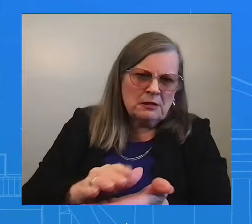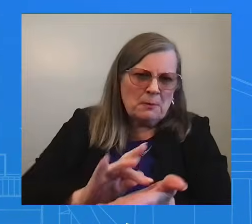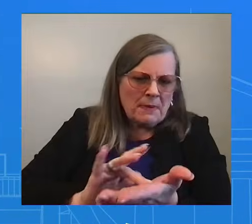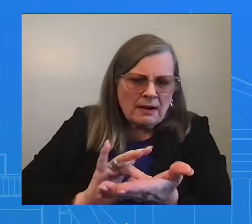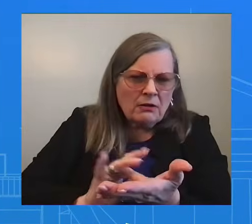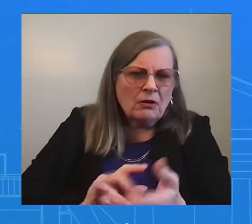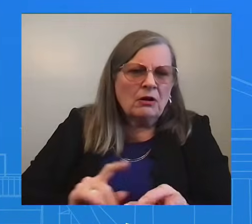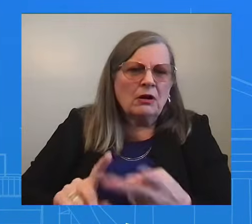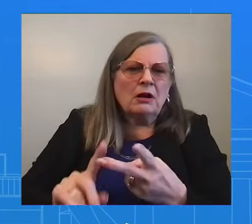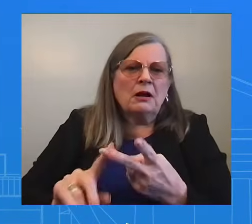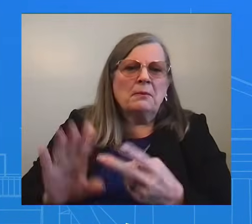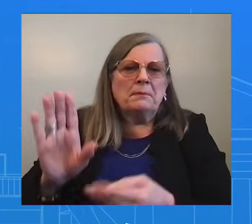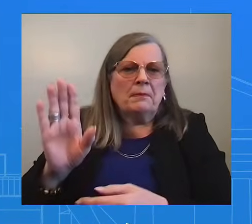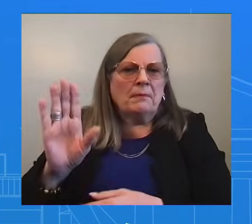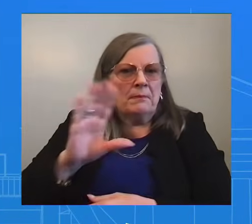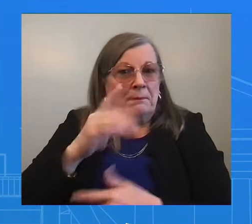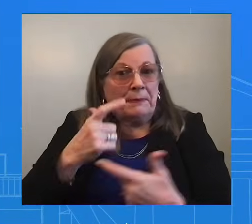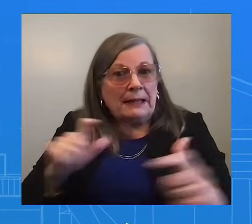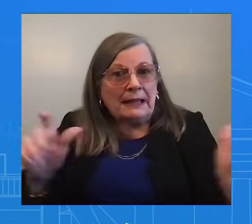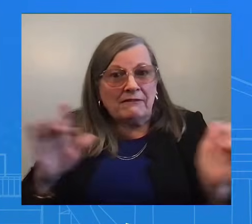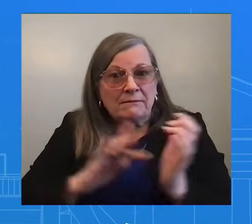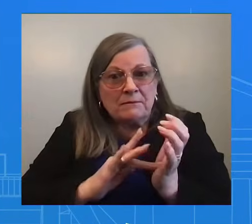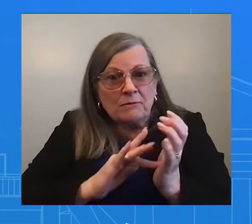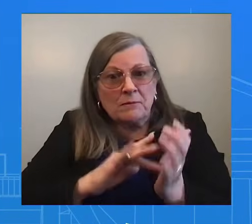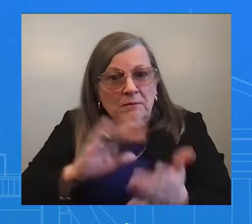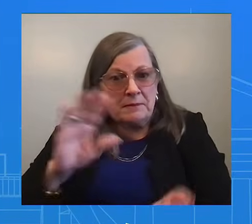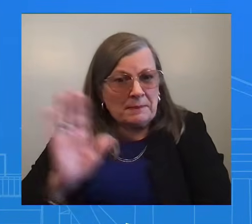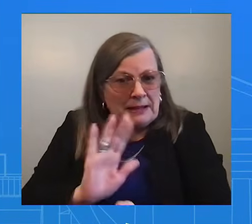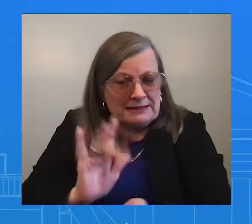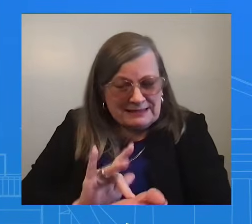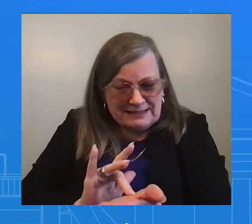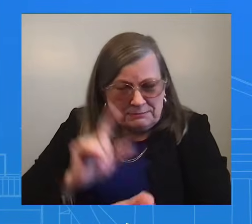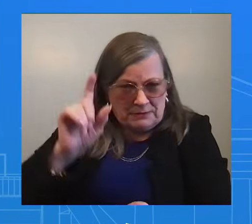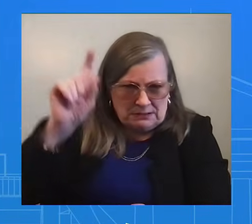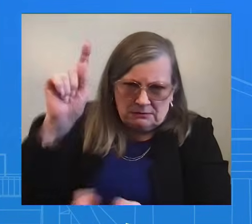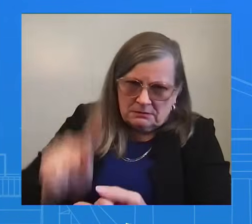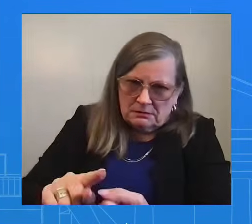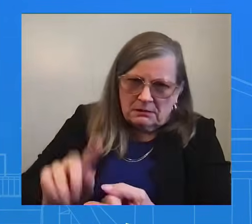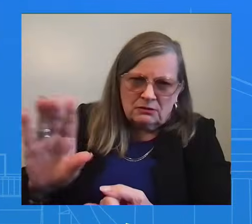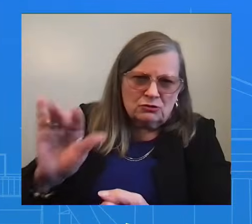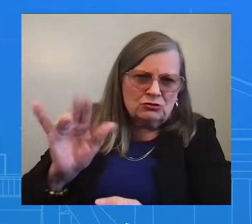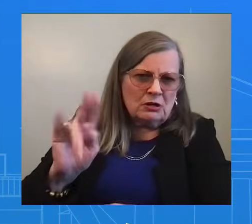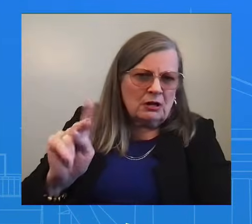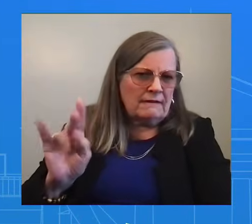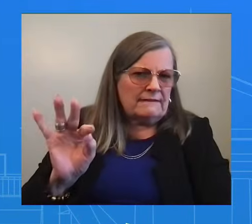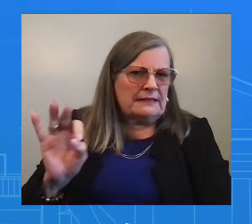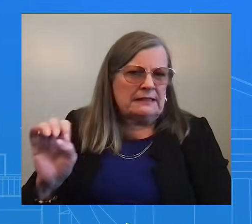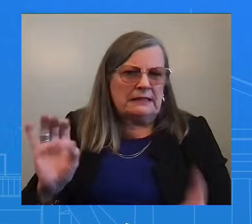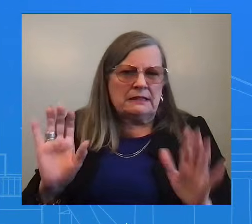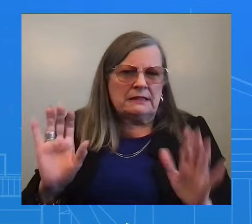and we just have to be -- continue to speak to it. Go ahead. The Press: With the Congress being out now